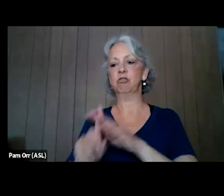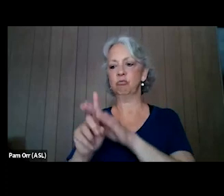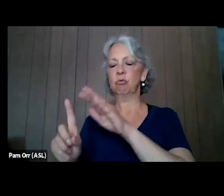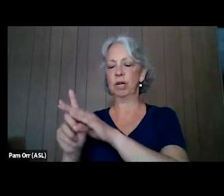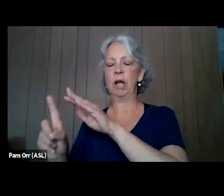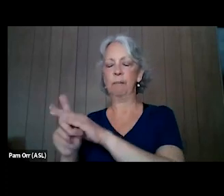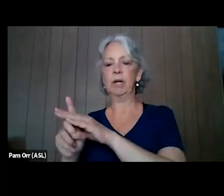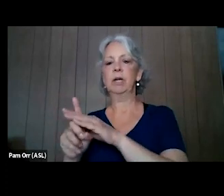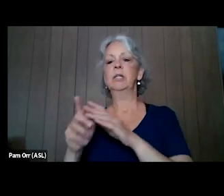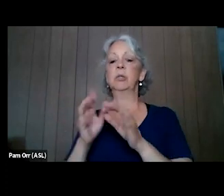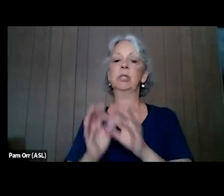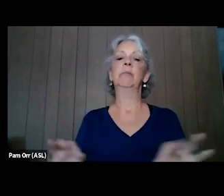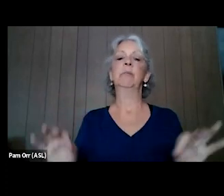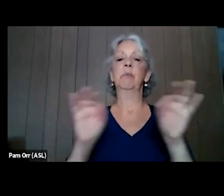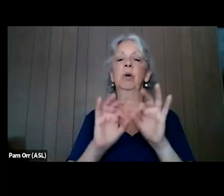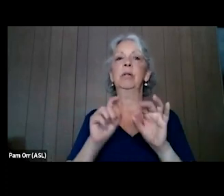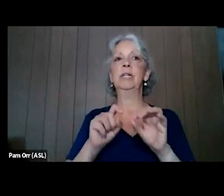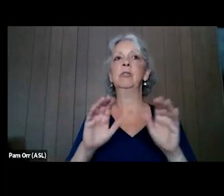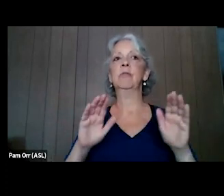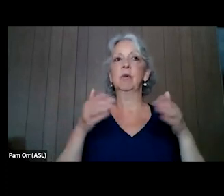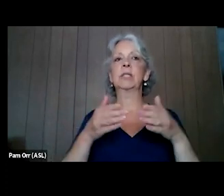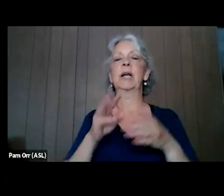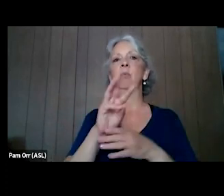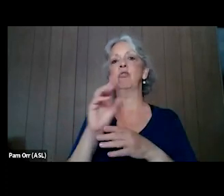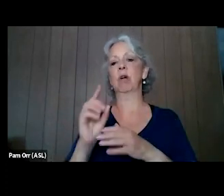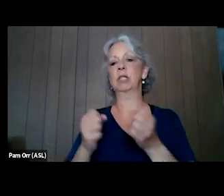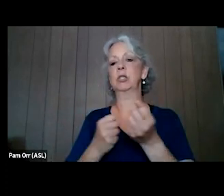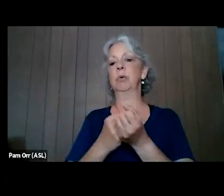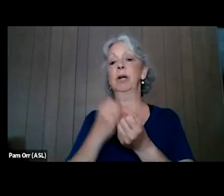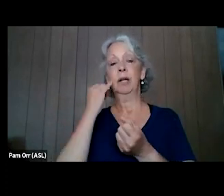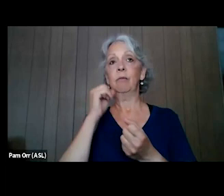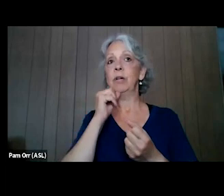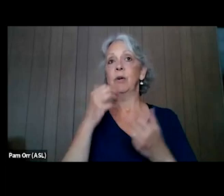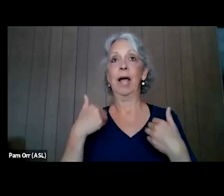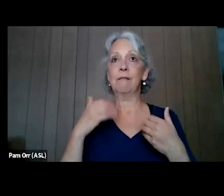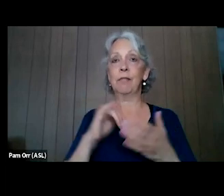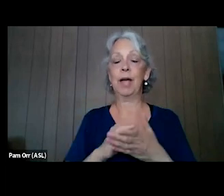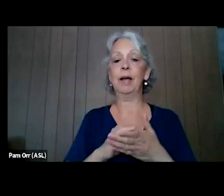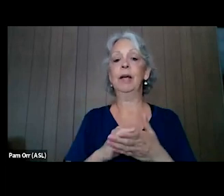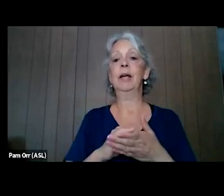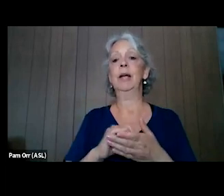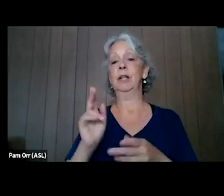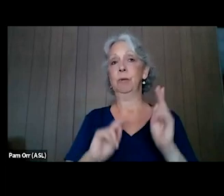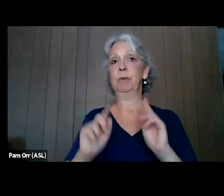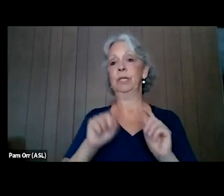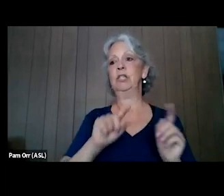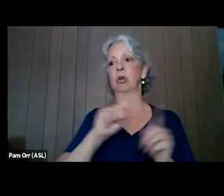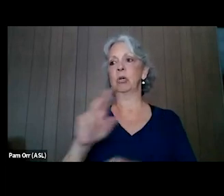that we're focusing really on the withdrawal support. 'Cause if we don't have that when our patients need to go to the hospital, they're not gonna be able to stay. And as Brian mentioned,